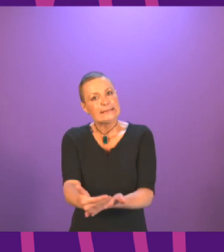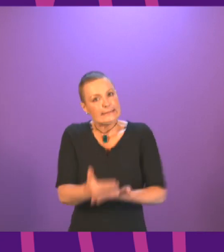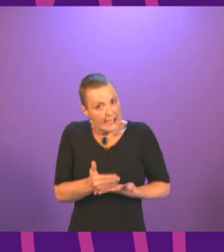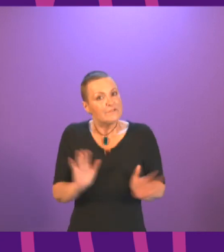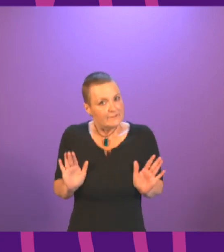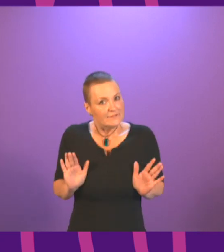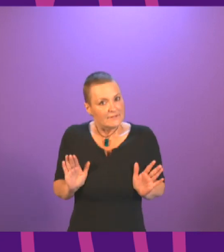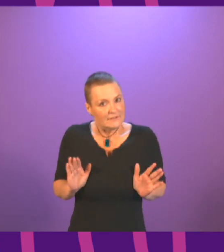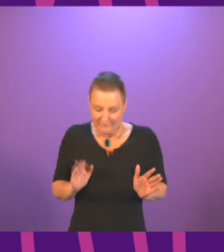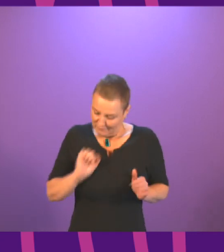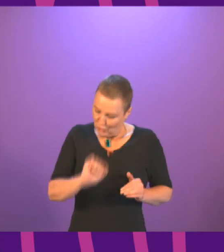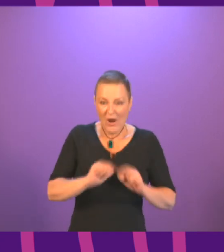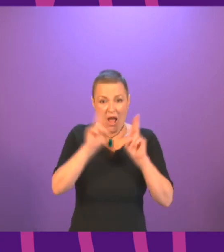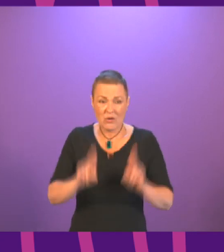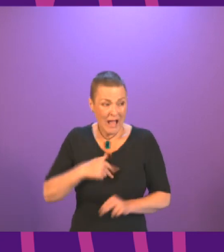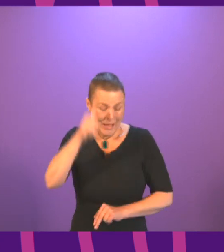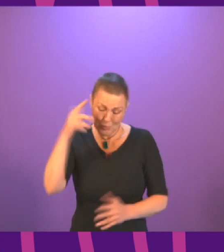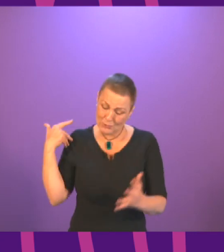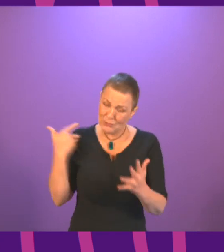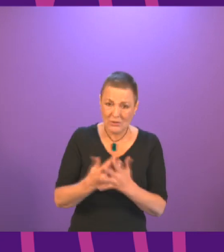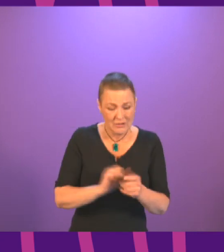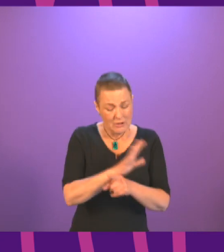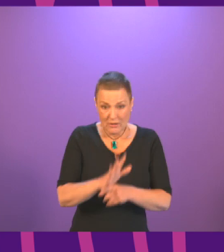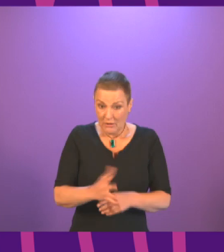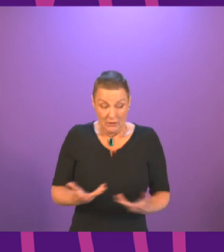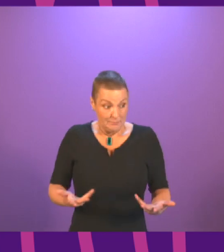Many things have hurt people deeply during the pandemic. There have been things that